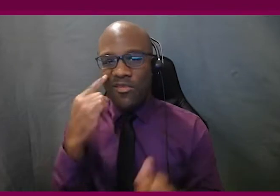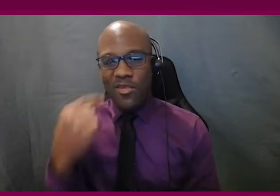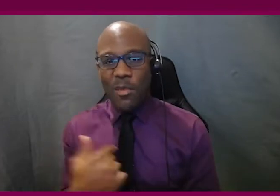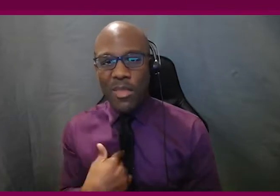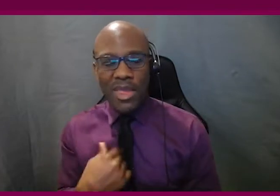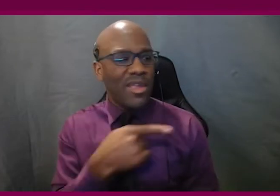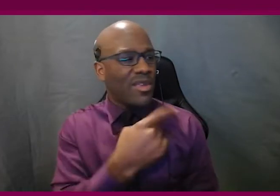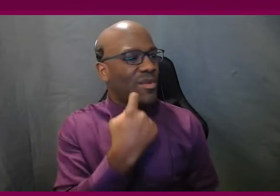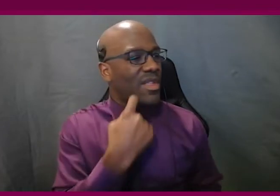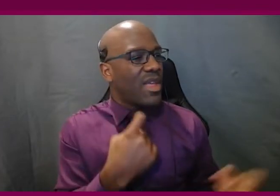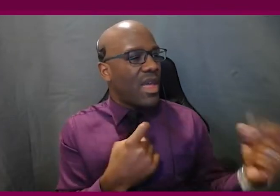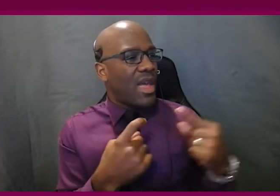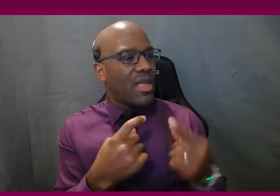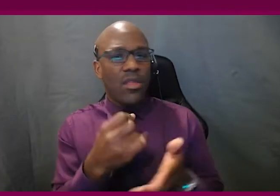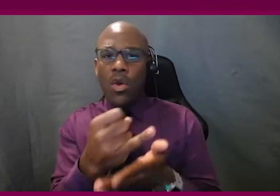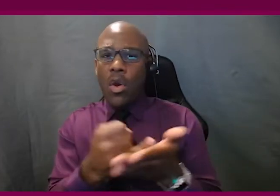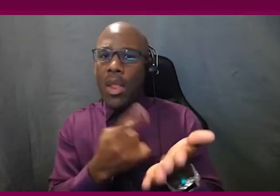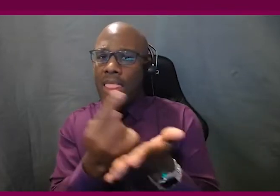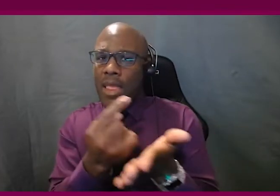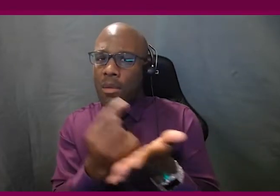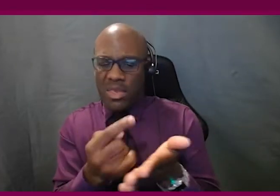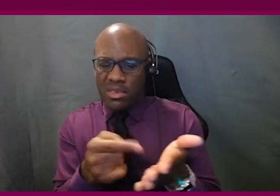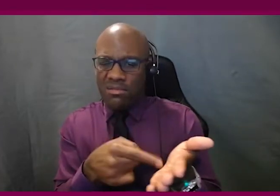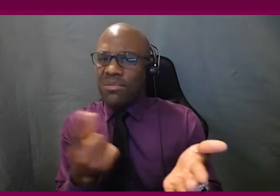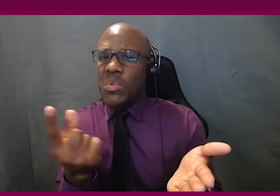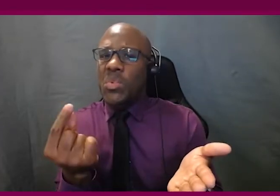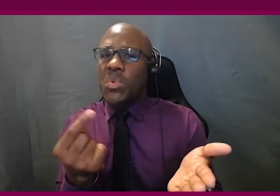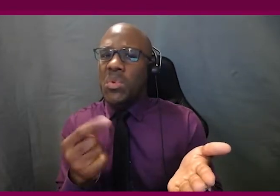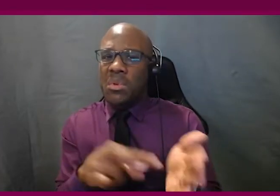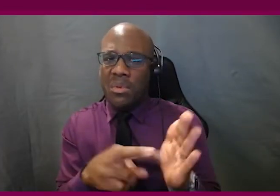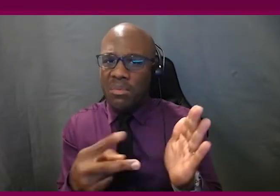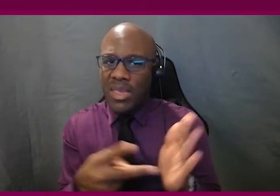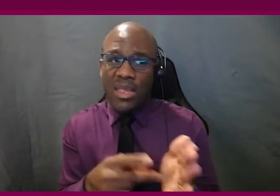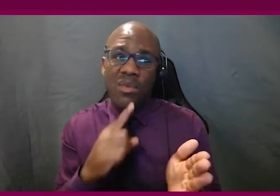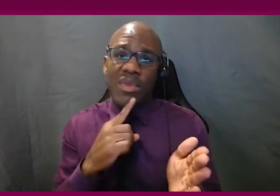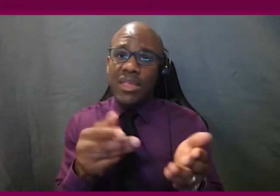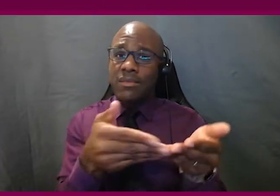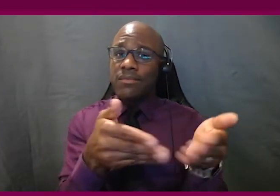And so as you ask like what art therapy even is, it's pretty open-ended.